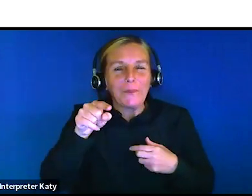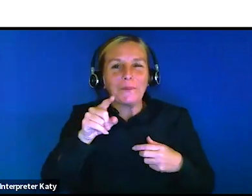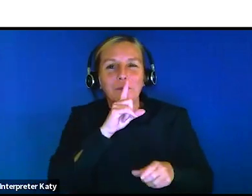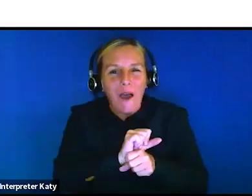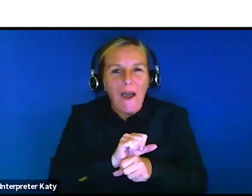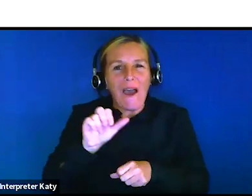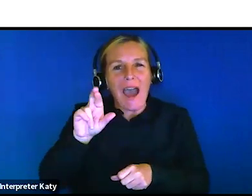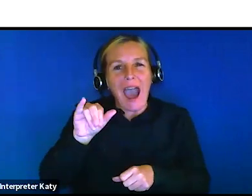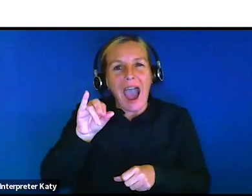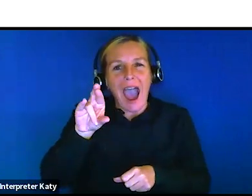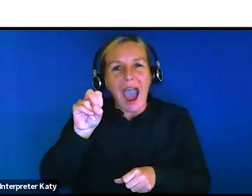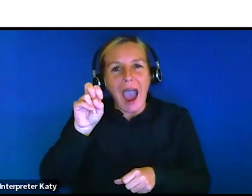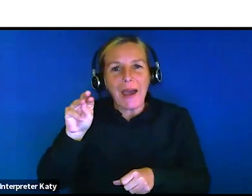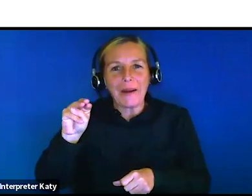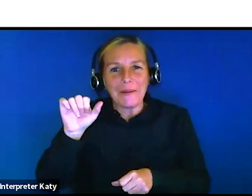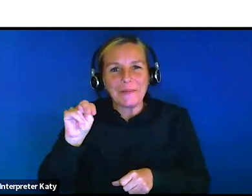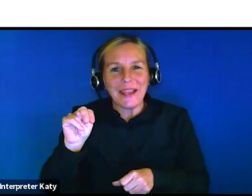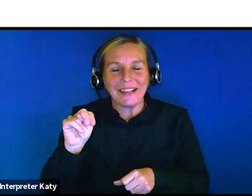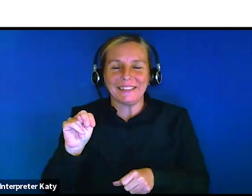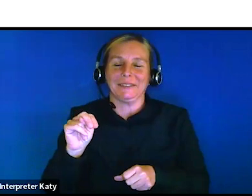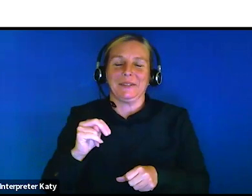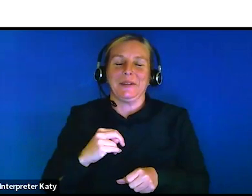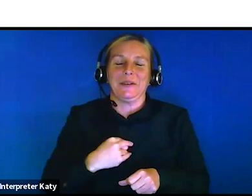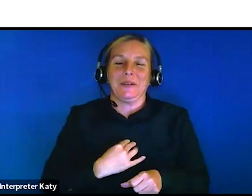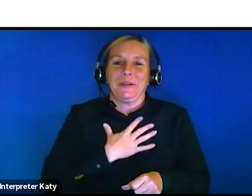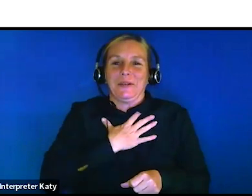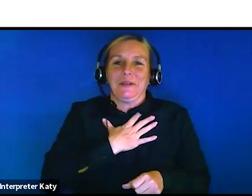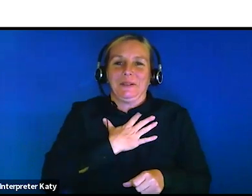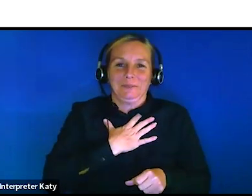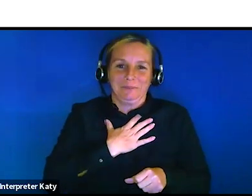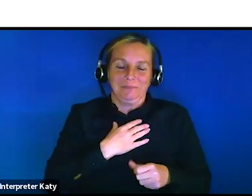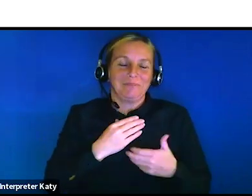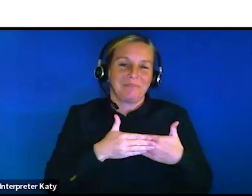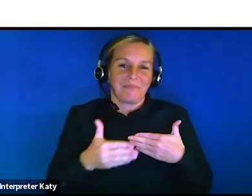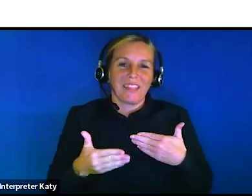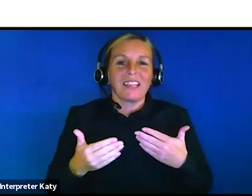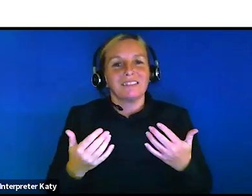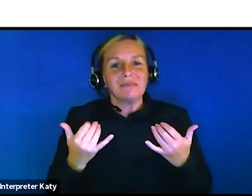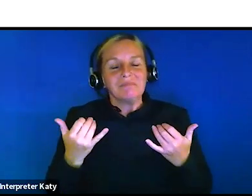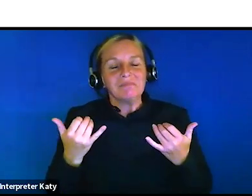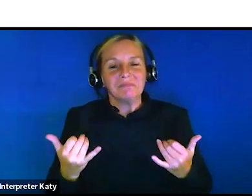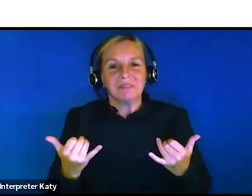Now, I'm focused on raising my two amazing young children.